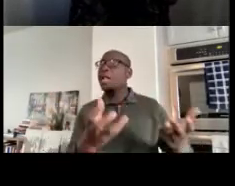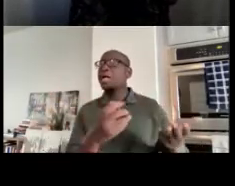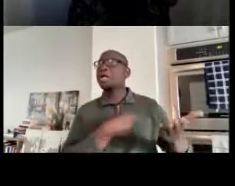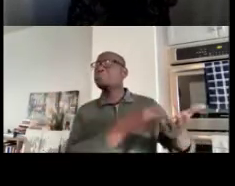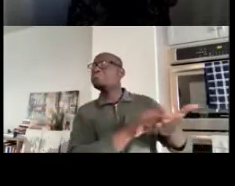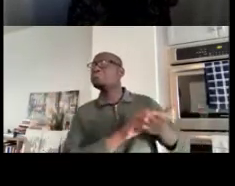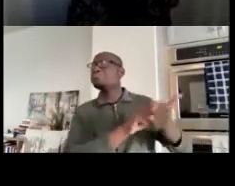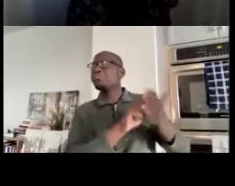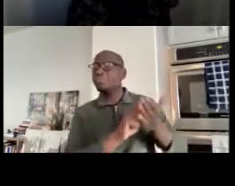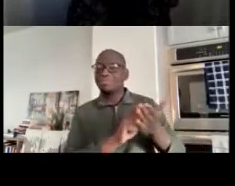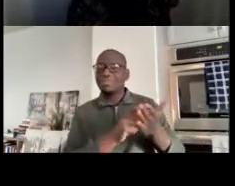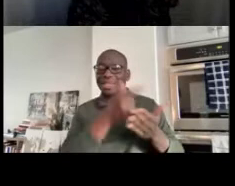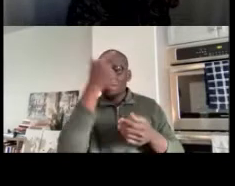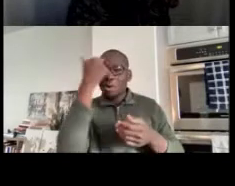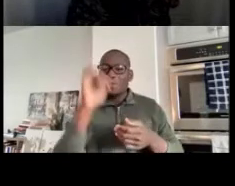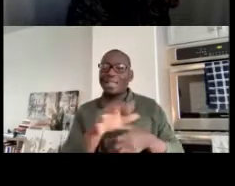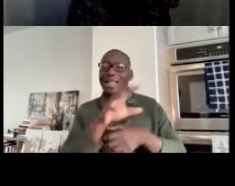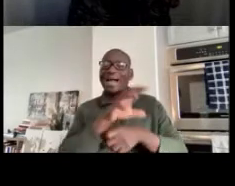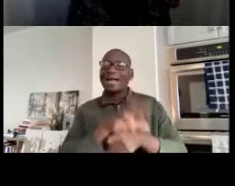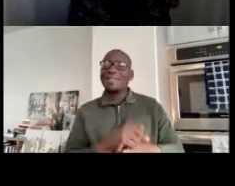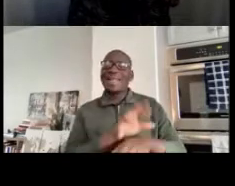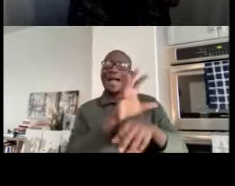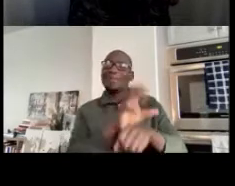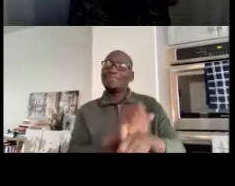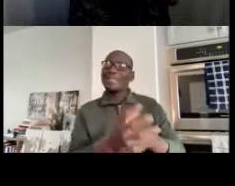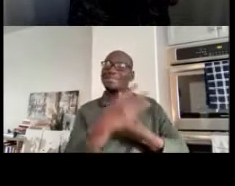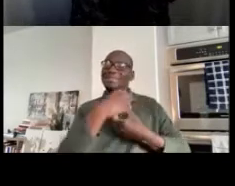"I don't need an interpreter. I'll just go to class and write back and forth," because